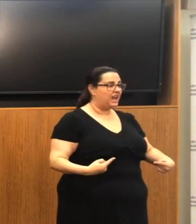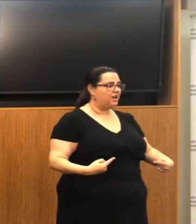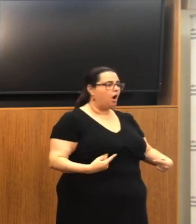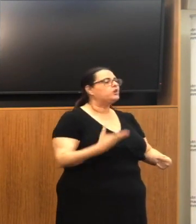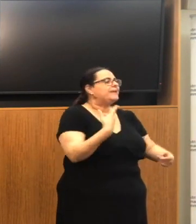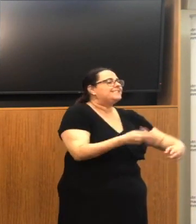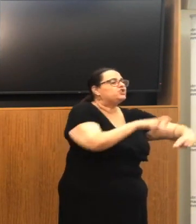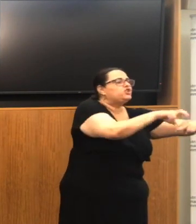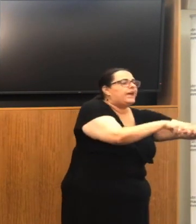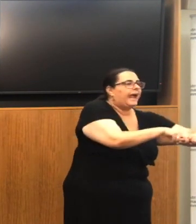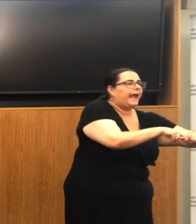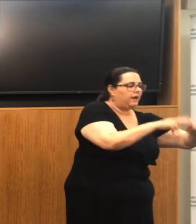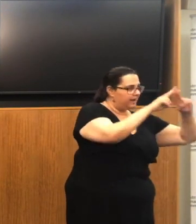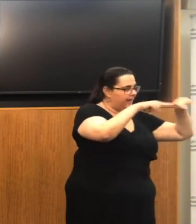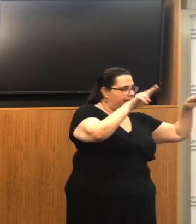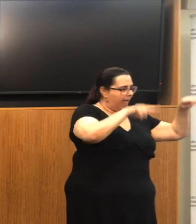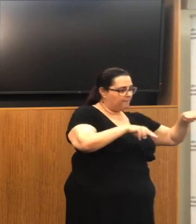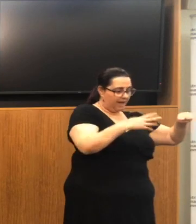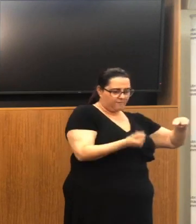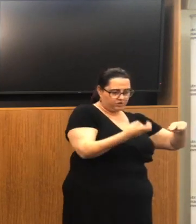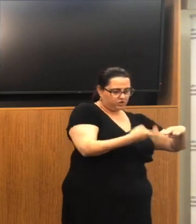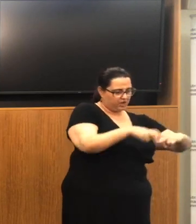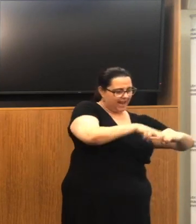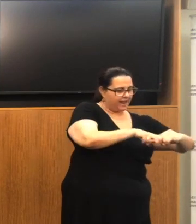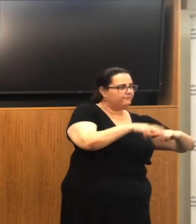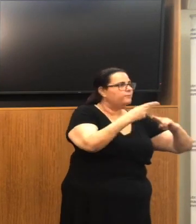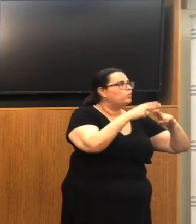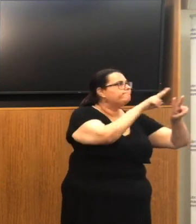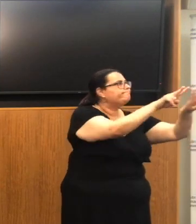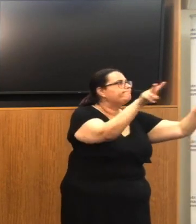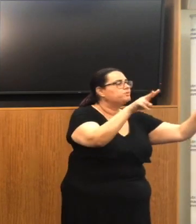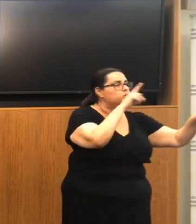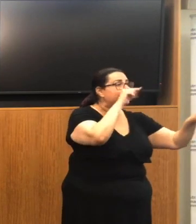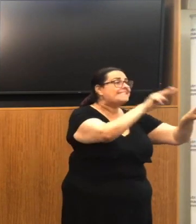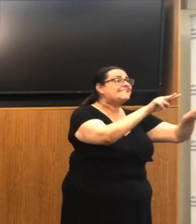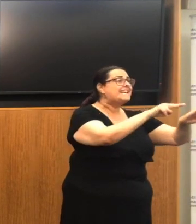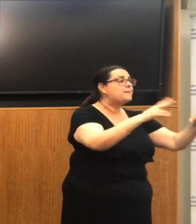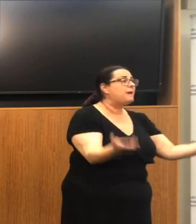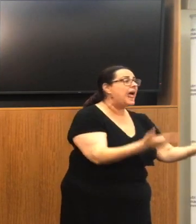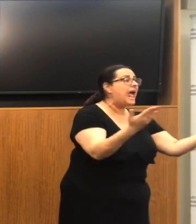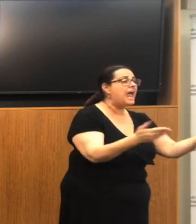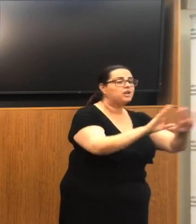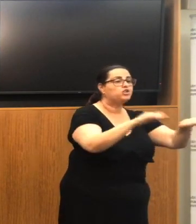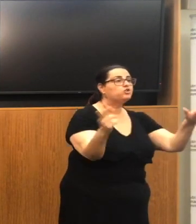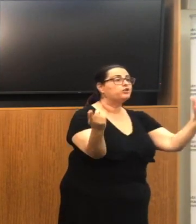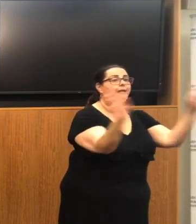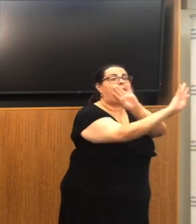at the outside world. Kids playing and going to school about her getting food